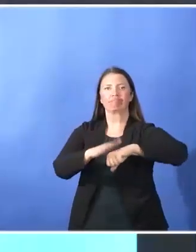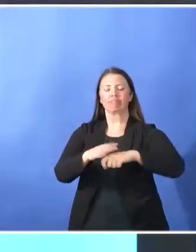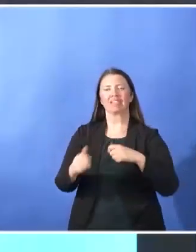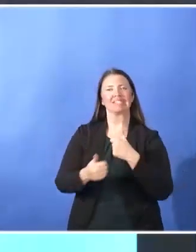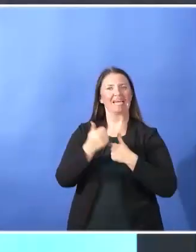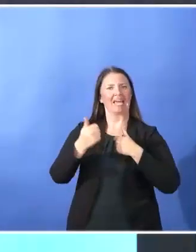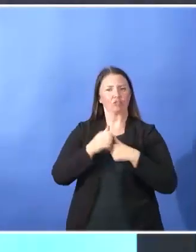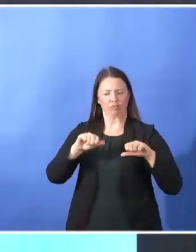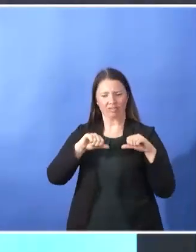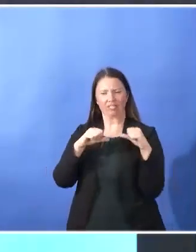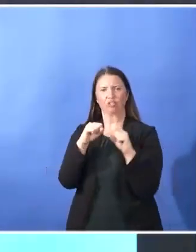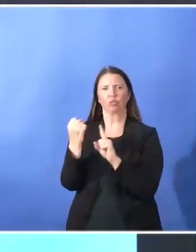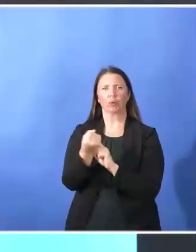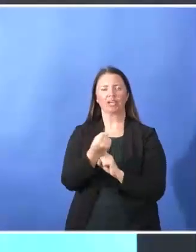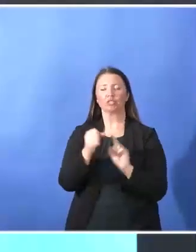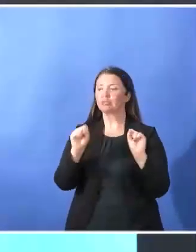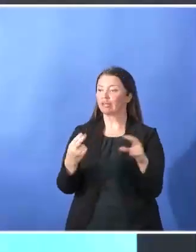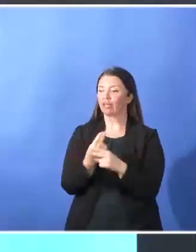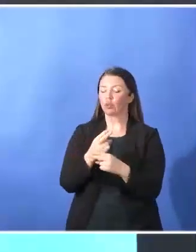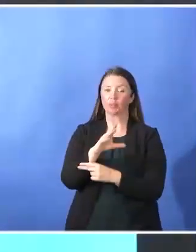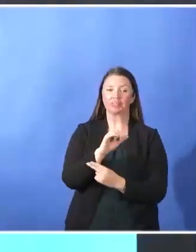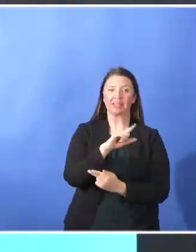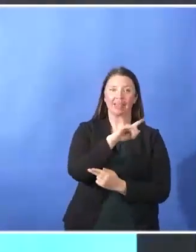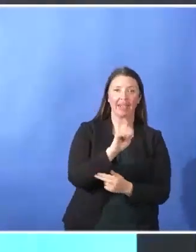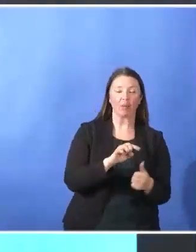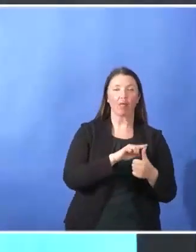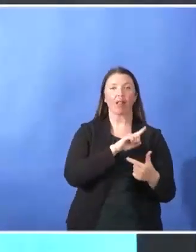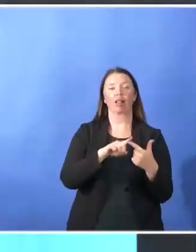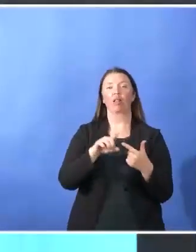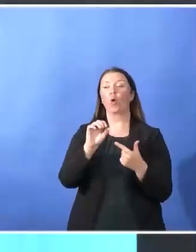THIS SYSTEM DELIVERS THOUSANDS OF LIFESAVING ALERTS TO